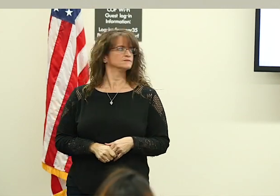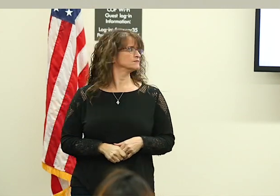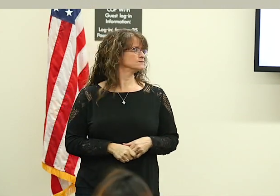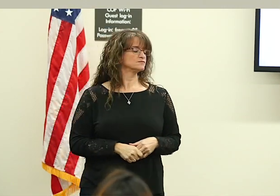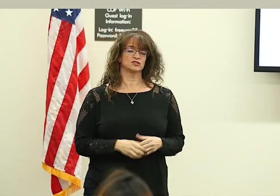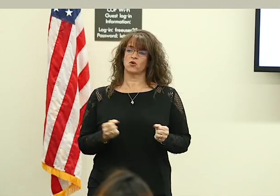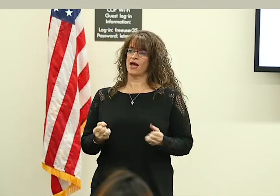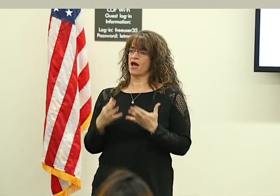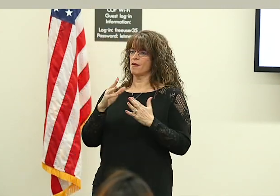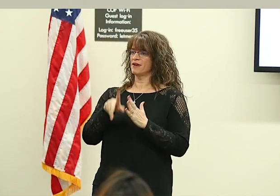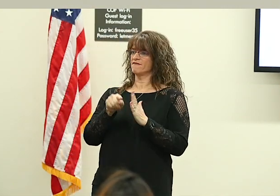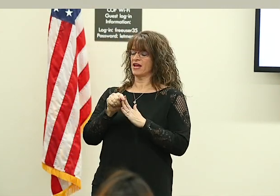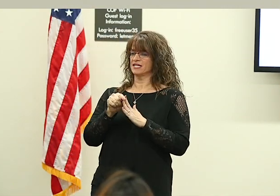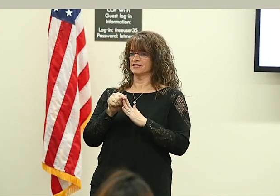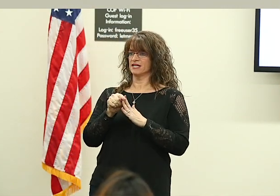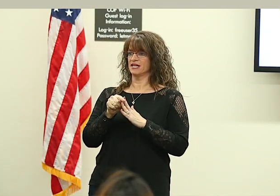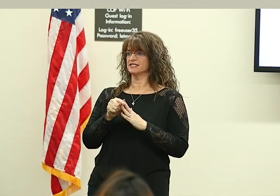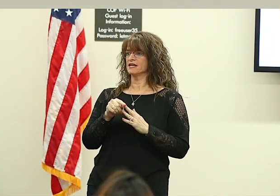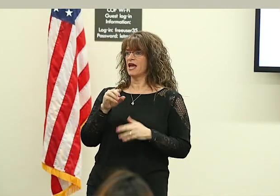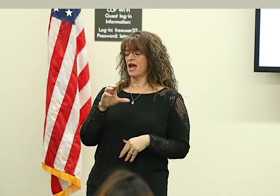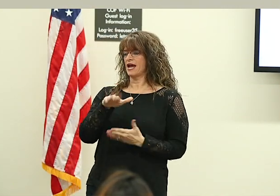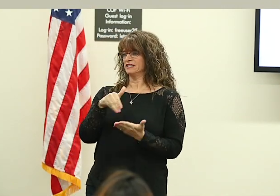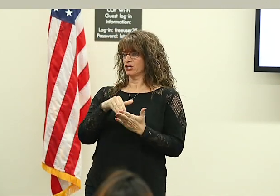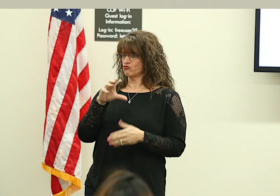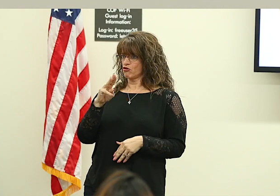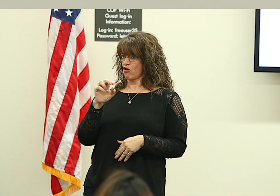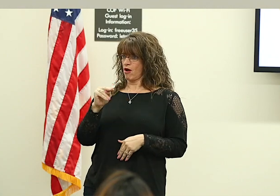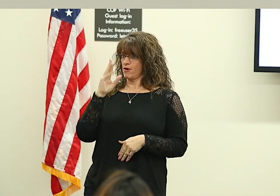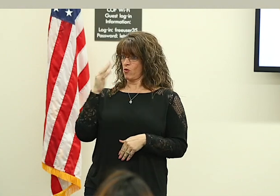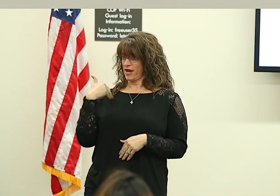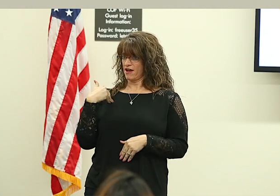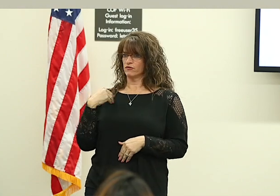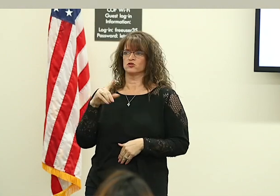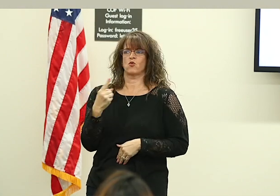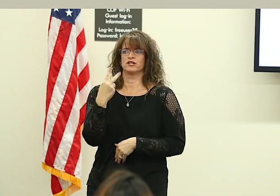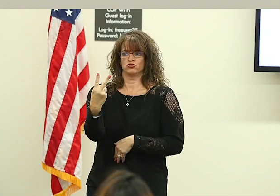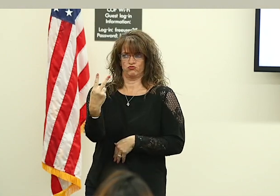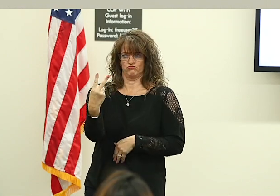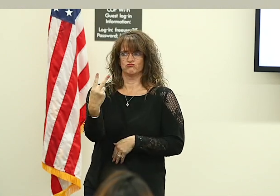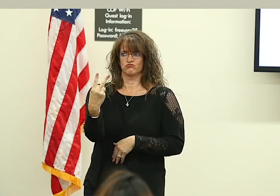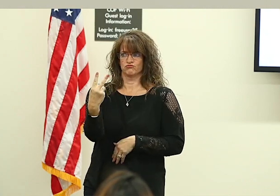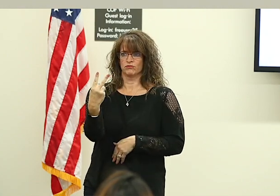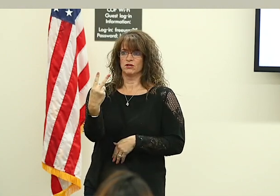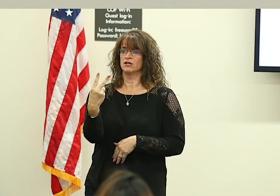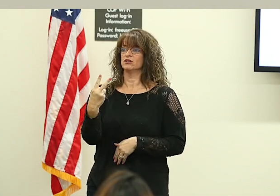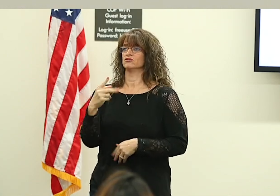So how many phases at Central Commons will there be. There are only two phases, so after these homes are sold